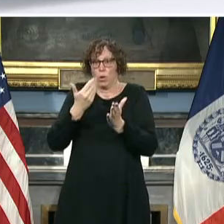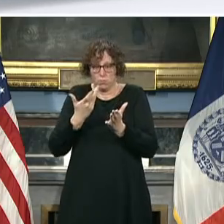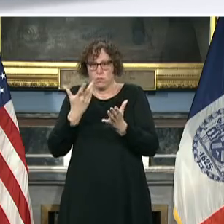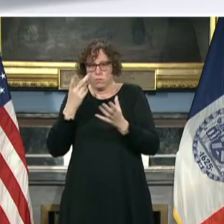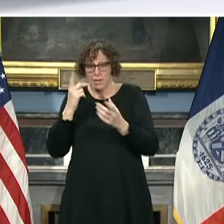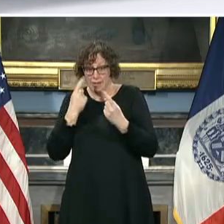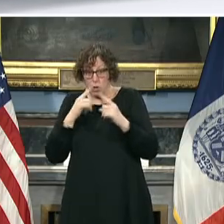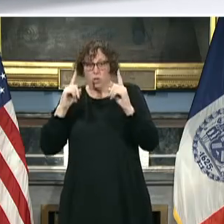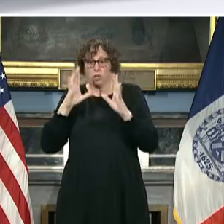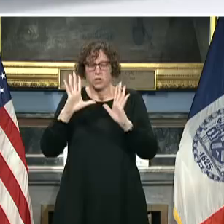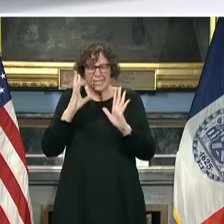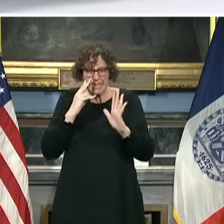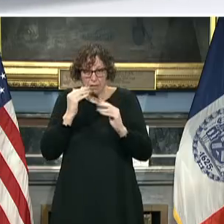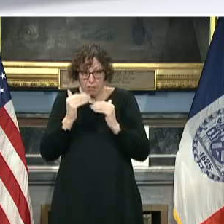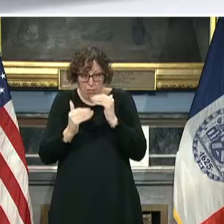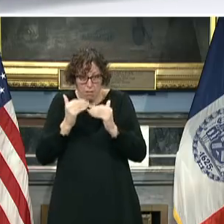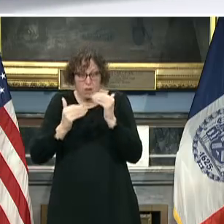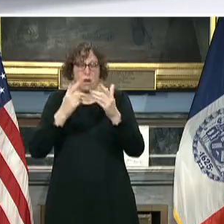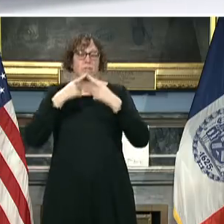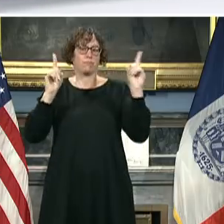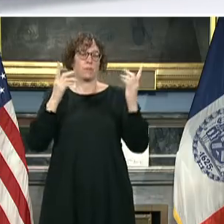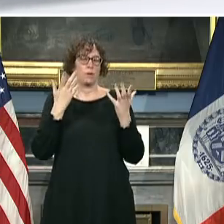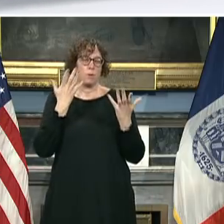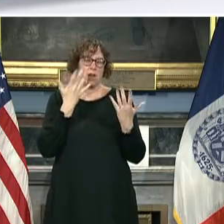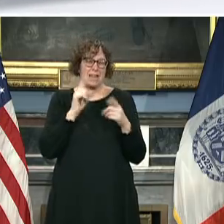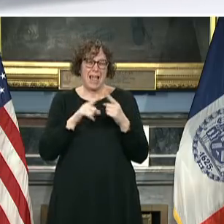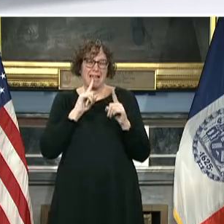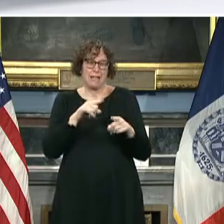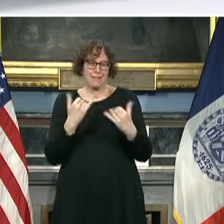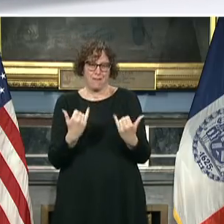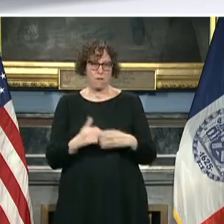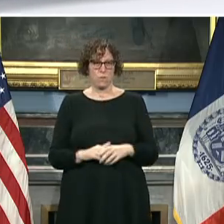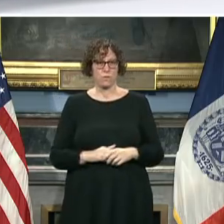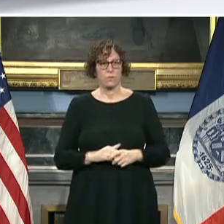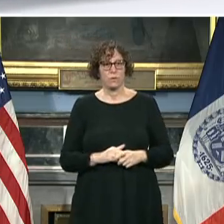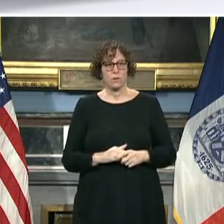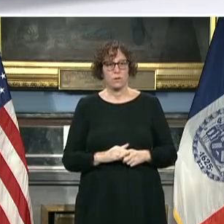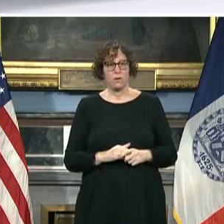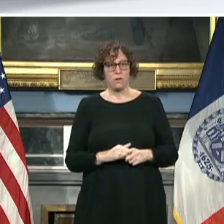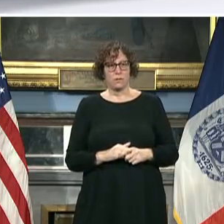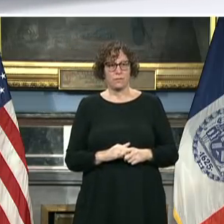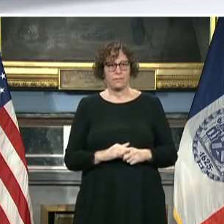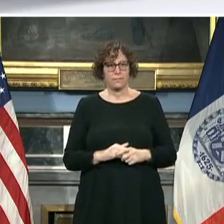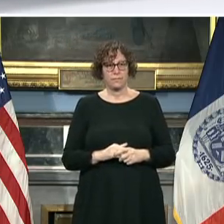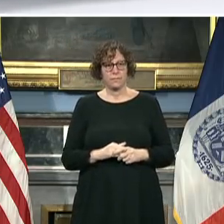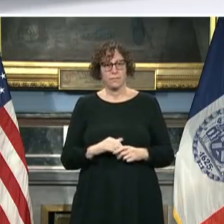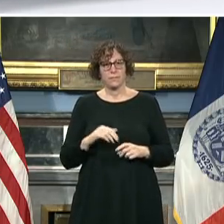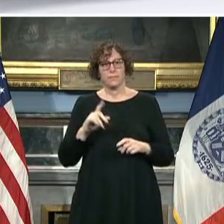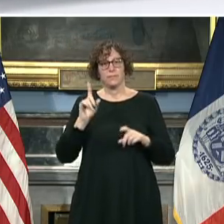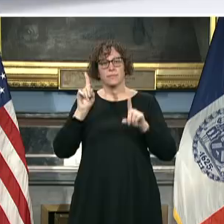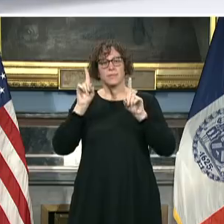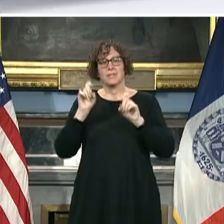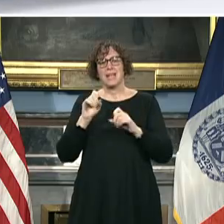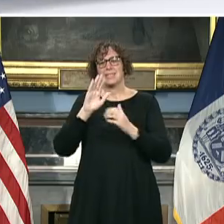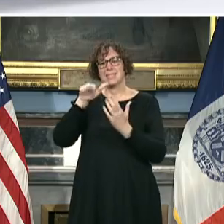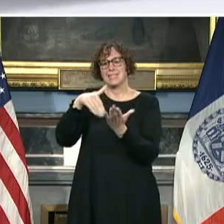ANYTHING TO SAVE PATIENTS. [ INAUDIBLE QUESTION ] TESTING